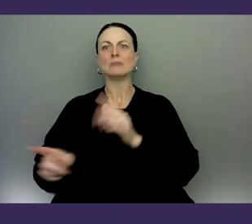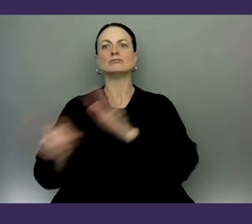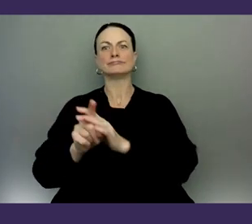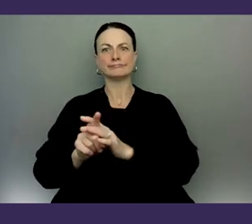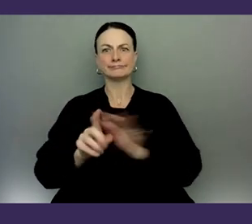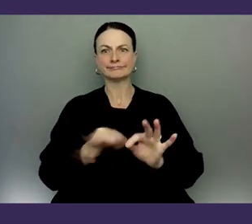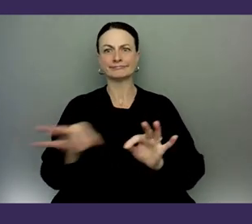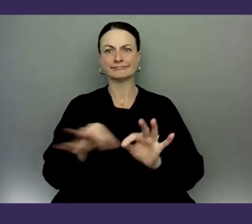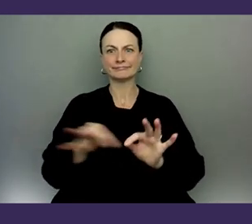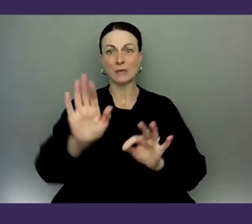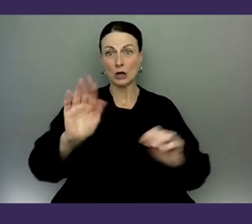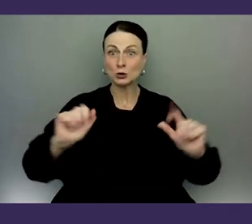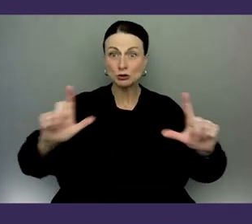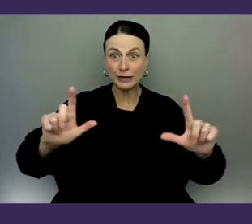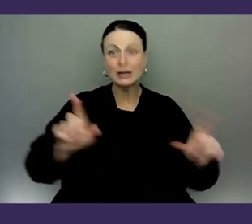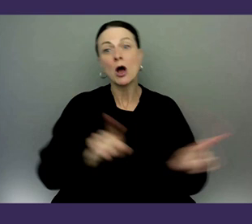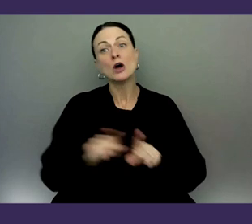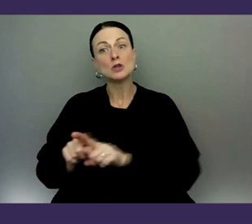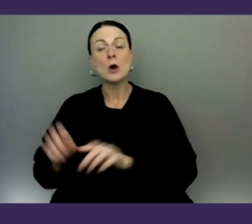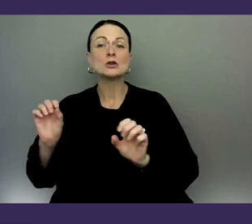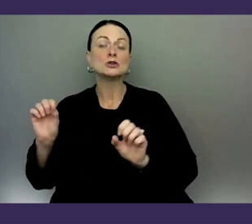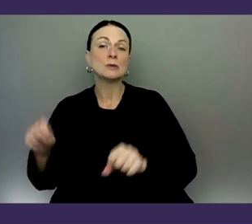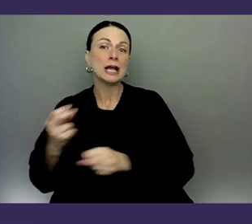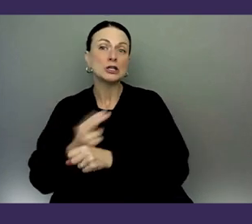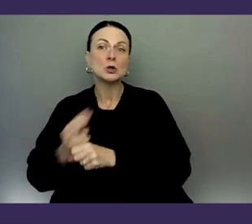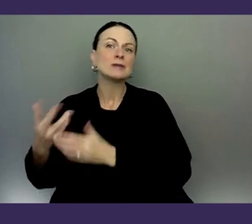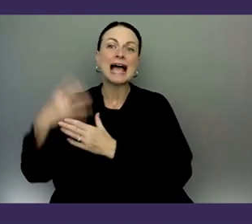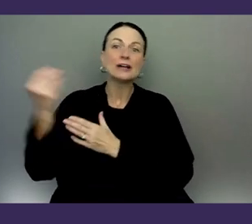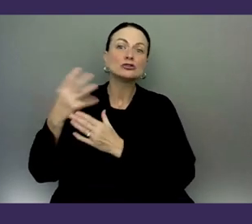Additionally, you can use an external caption viewer.